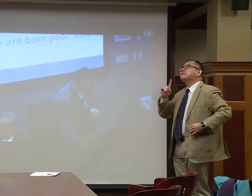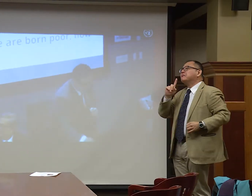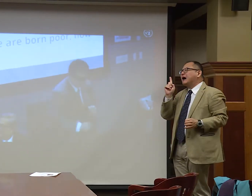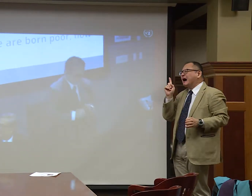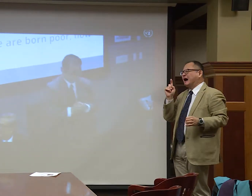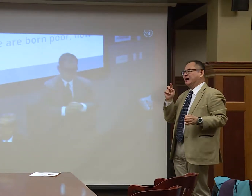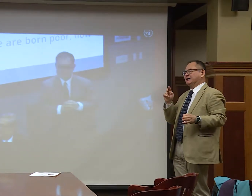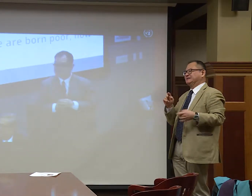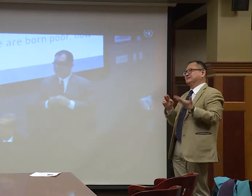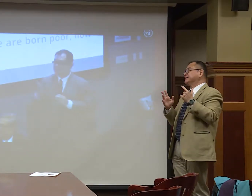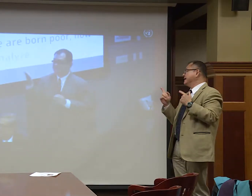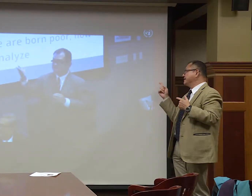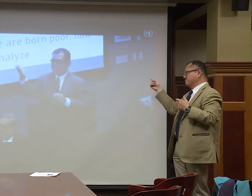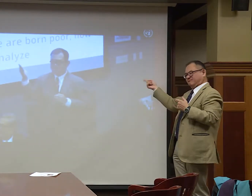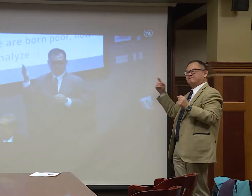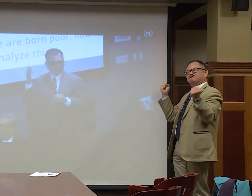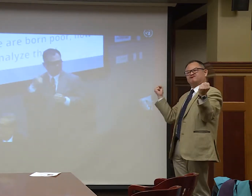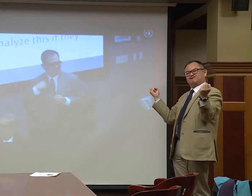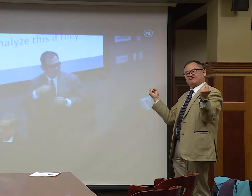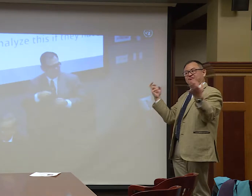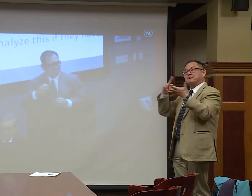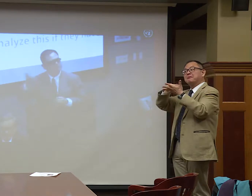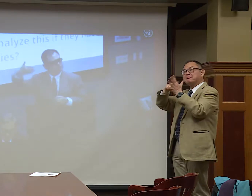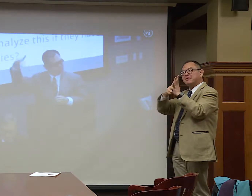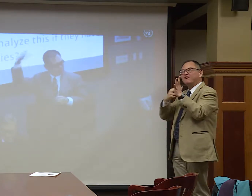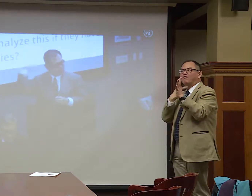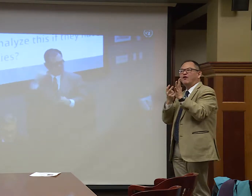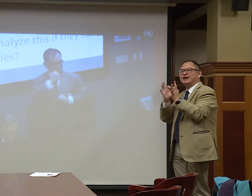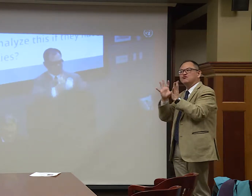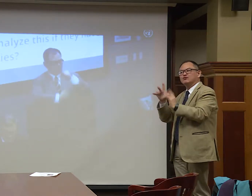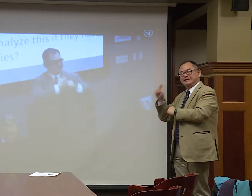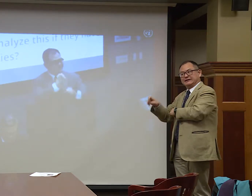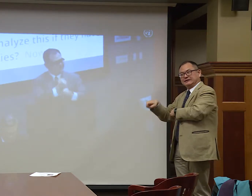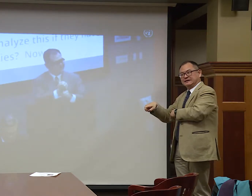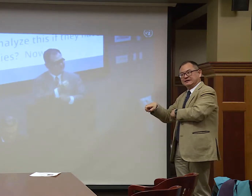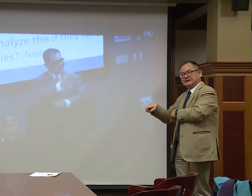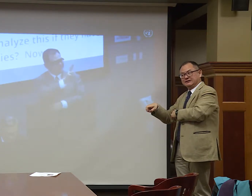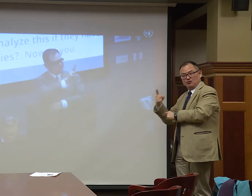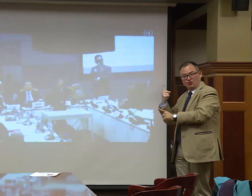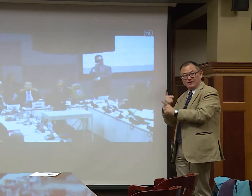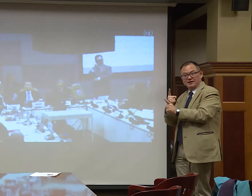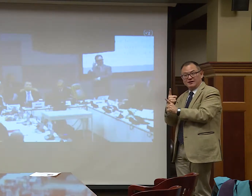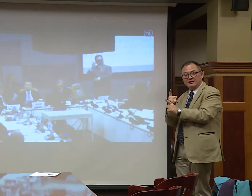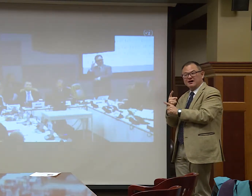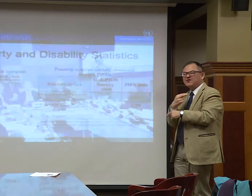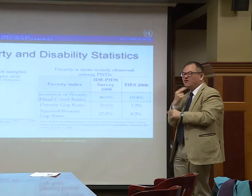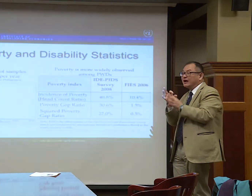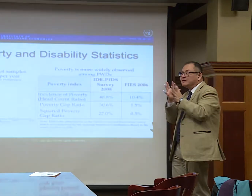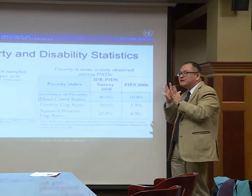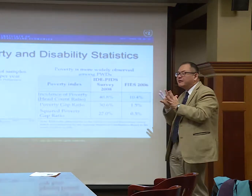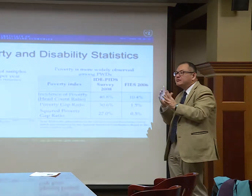And I was using ASL, or signing, and so that meant that I needed a voice interpreter.